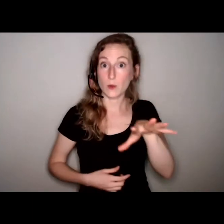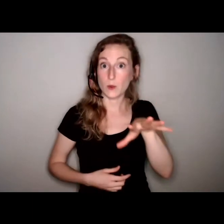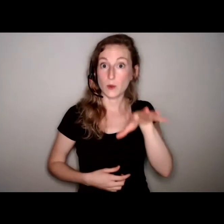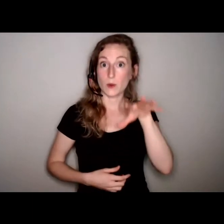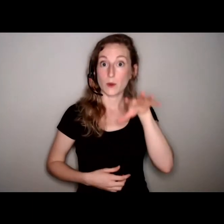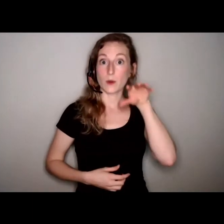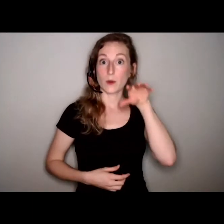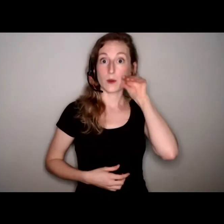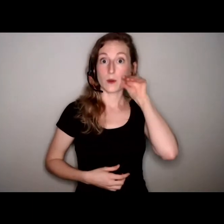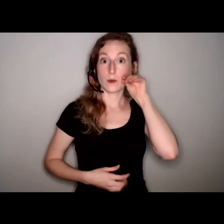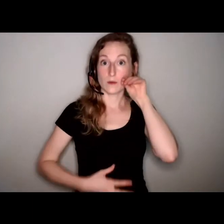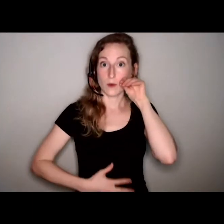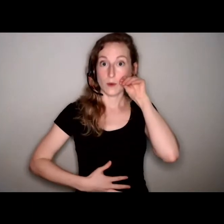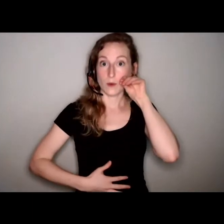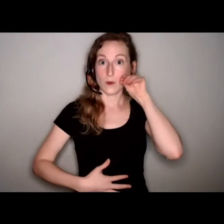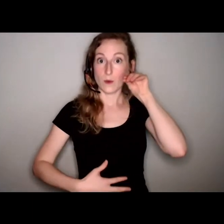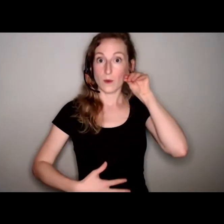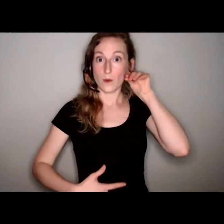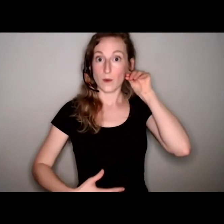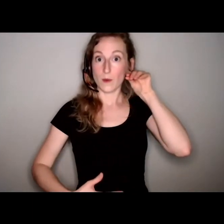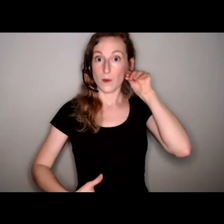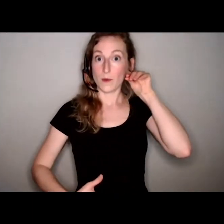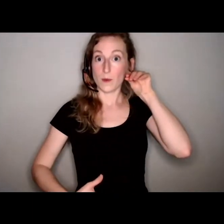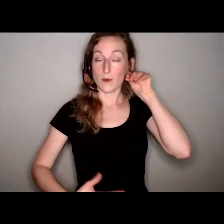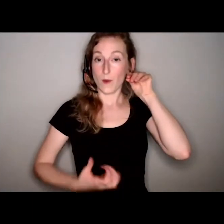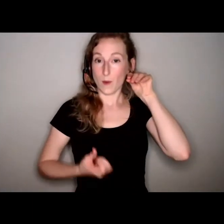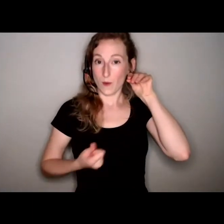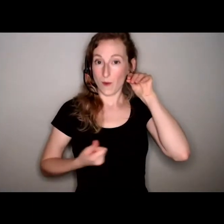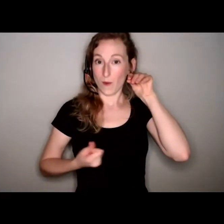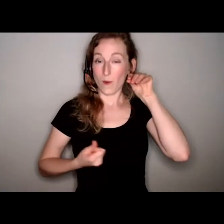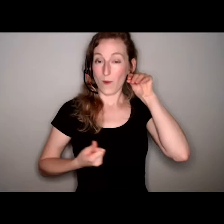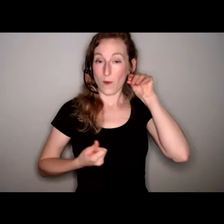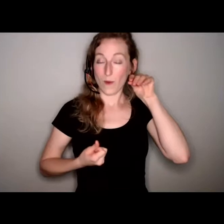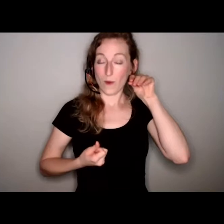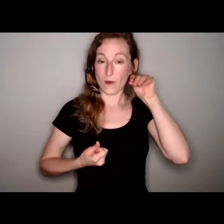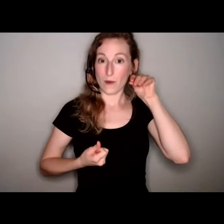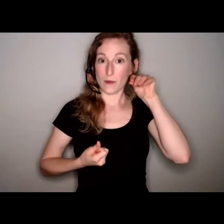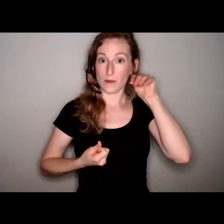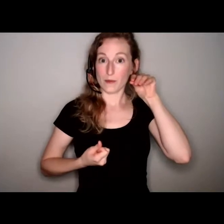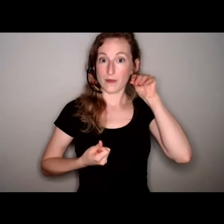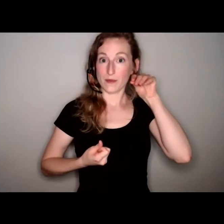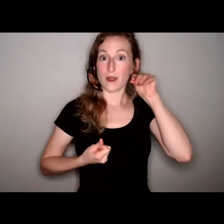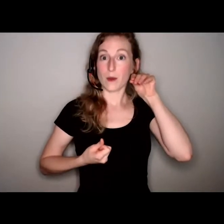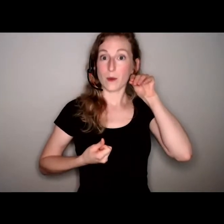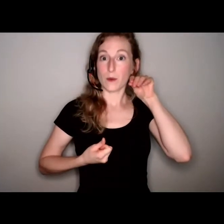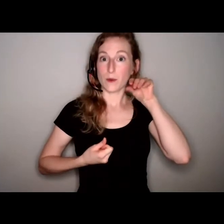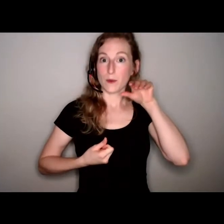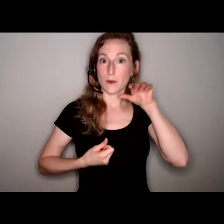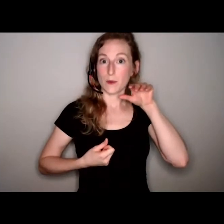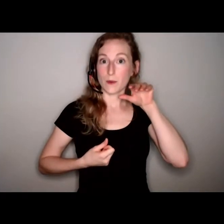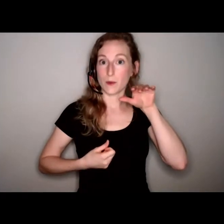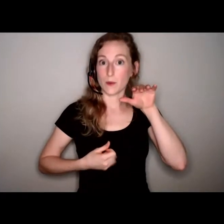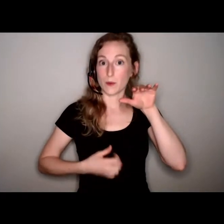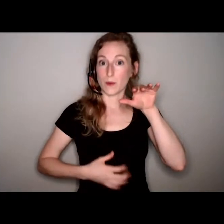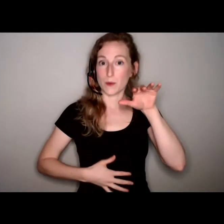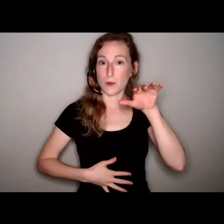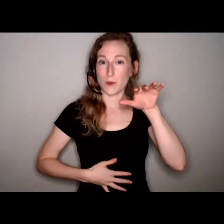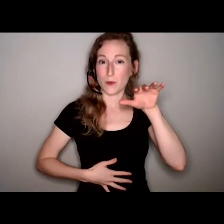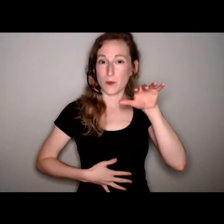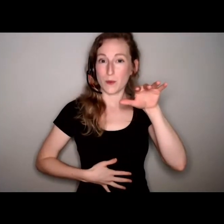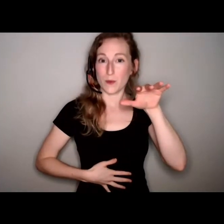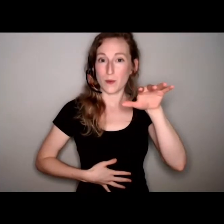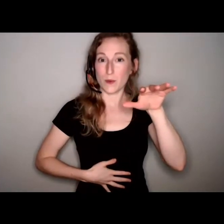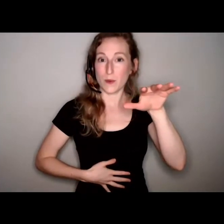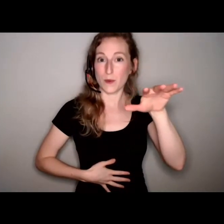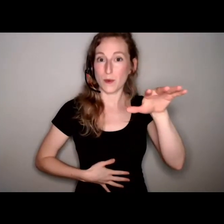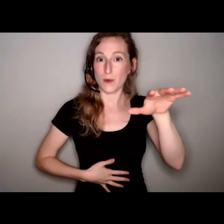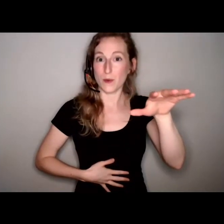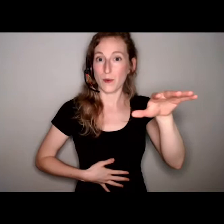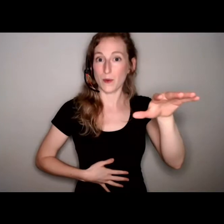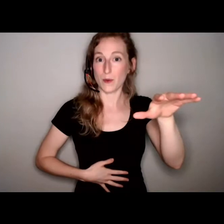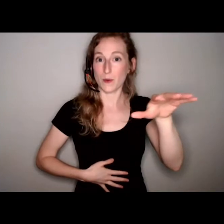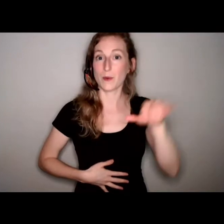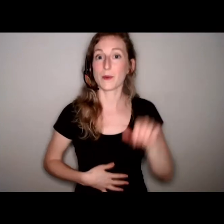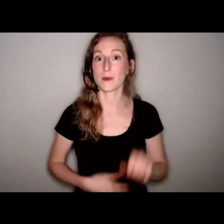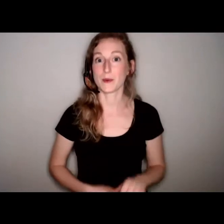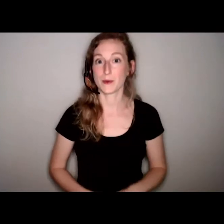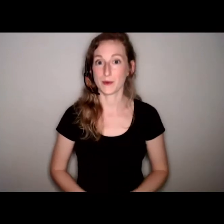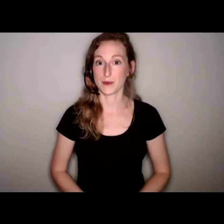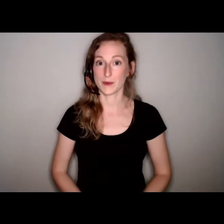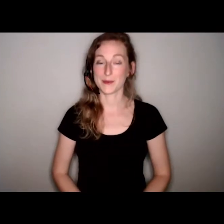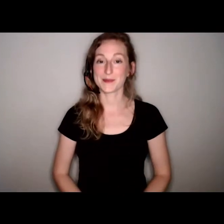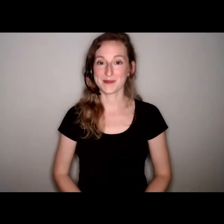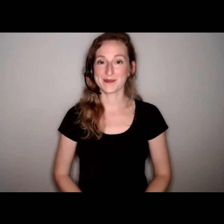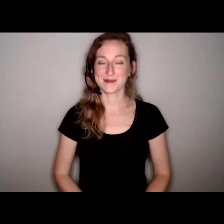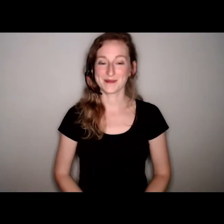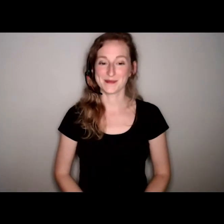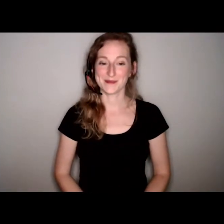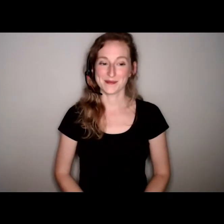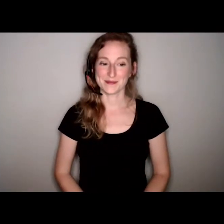Hold it for a moment, then breathe out--by pushing out all the air from your lungs.